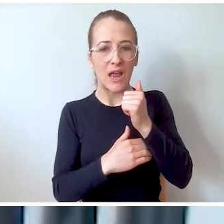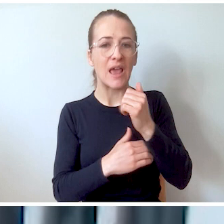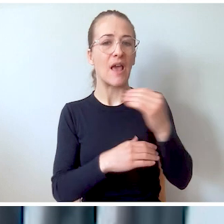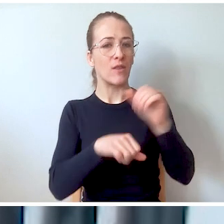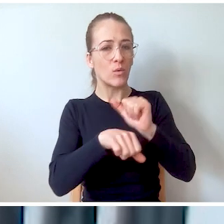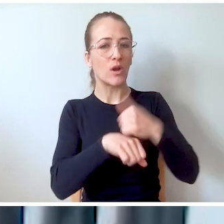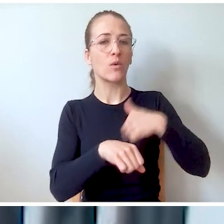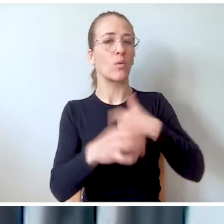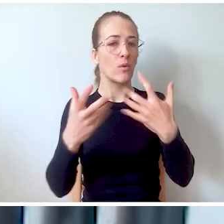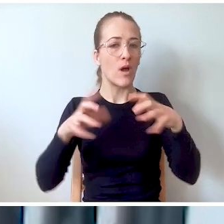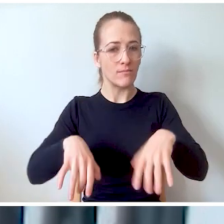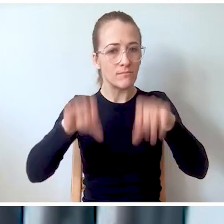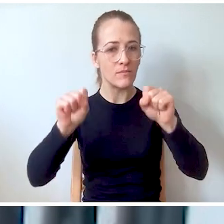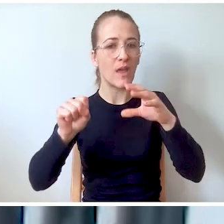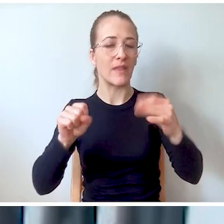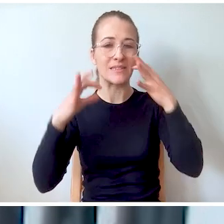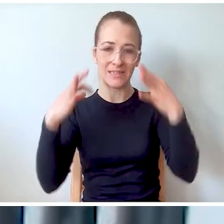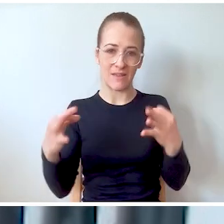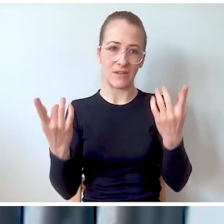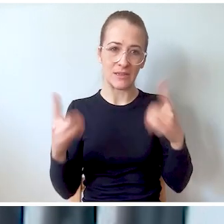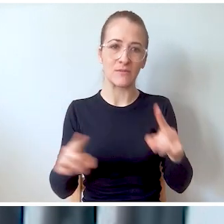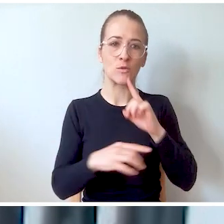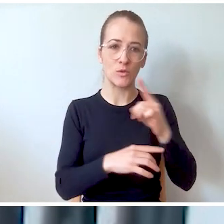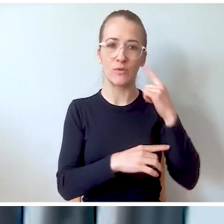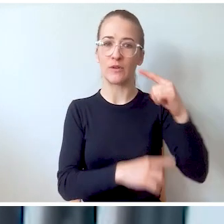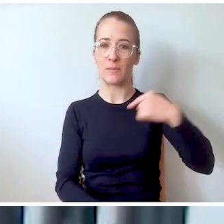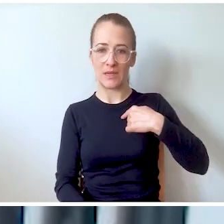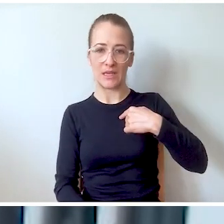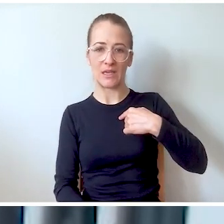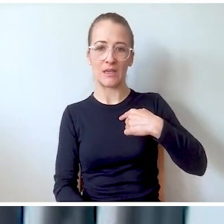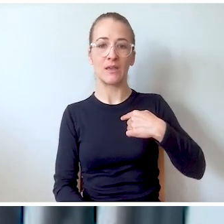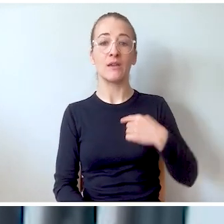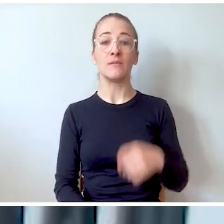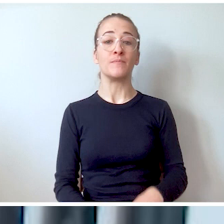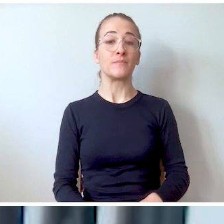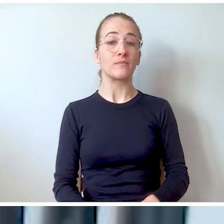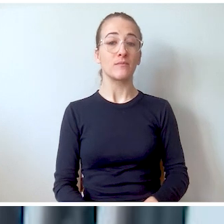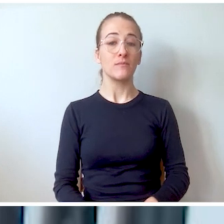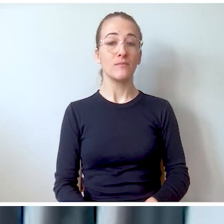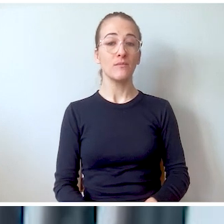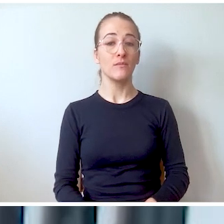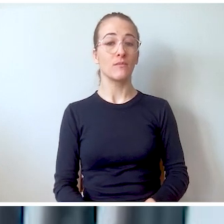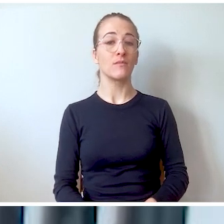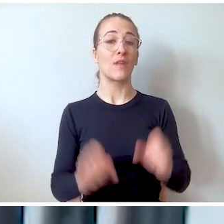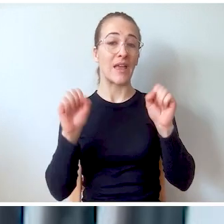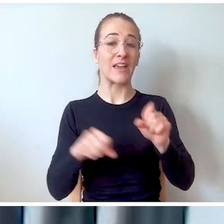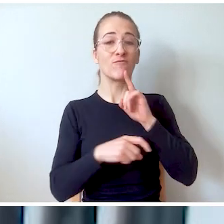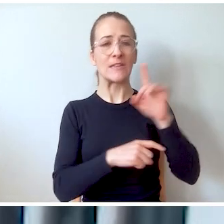And that has certainly been the case for me. And to whatever degree I can evangelize that message,